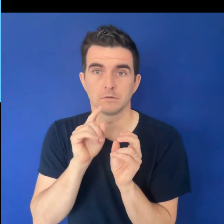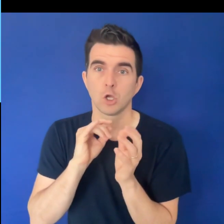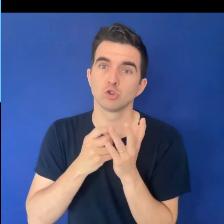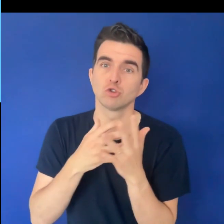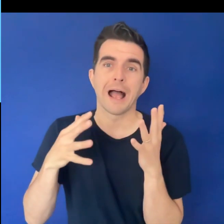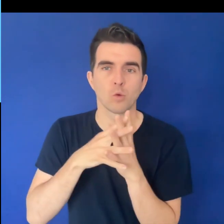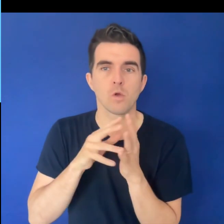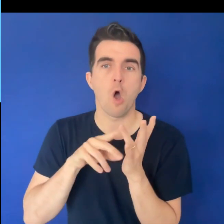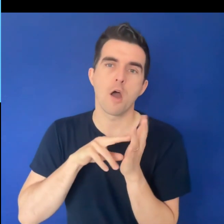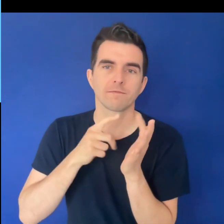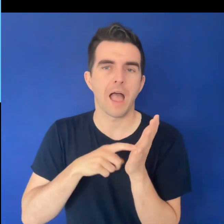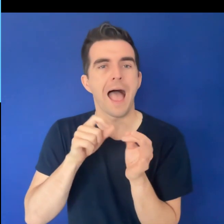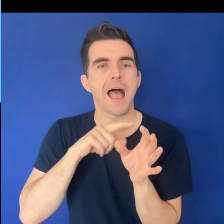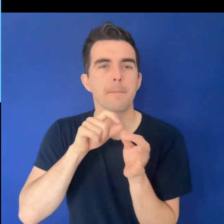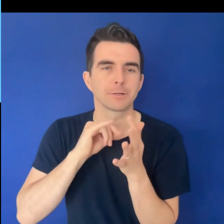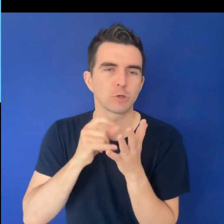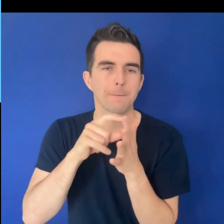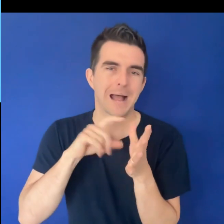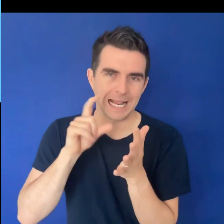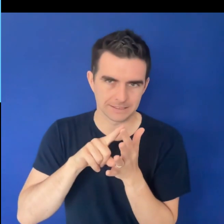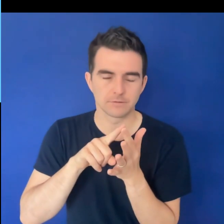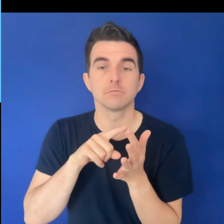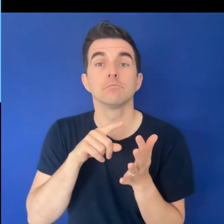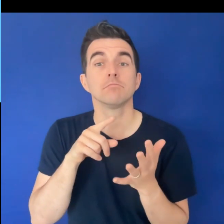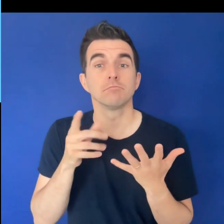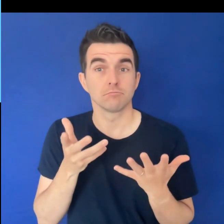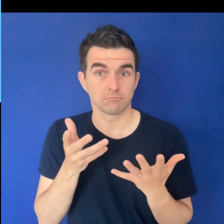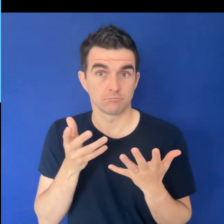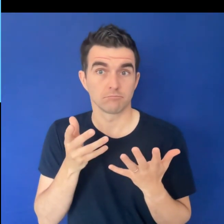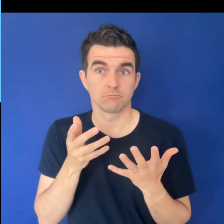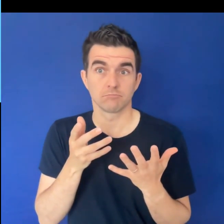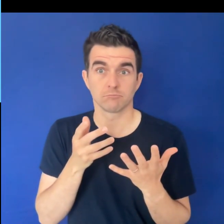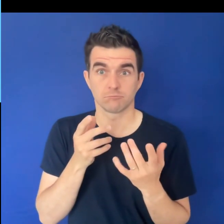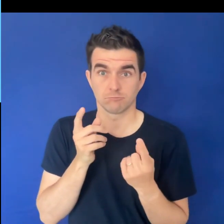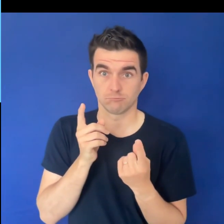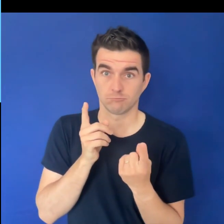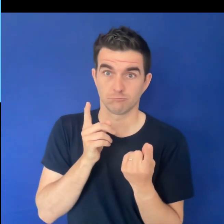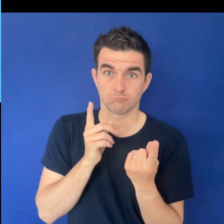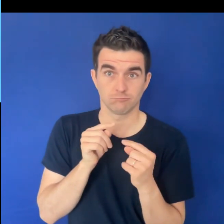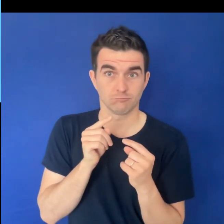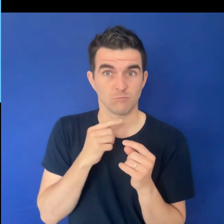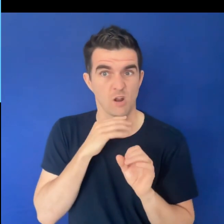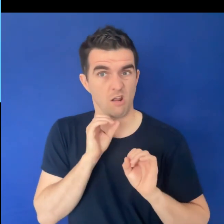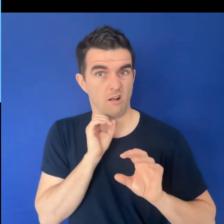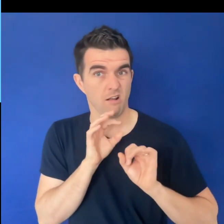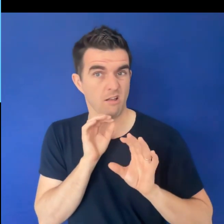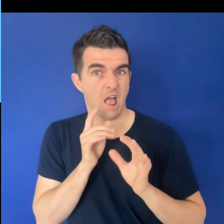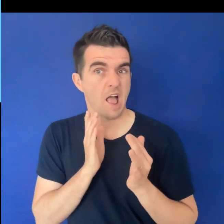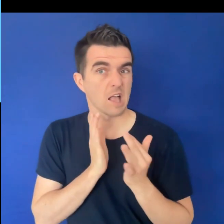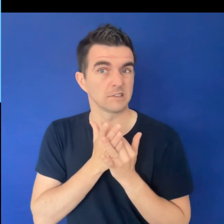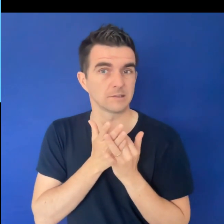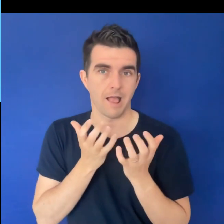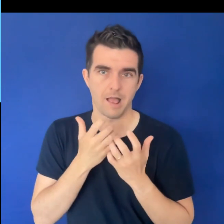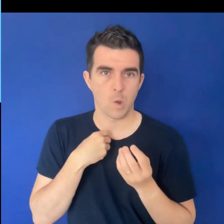accessibility technology that we've built into our games. I'll use our latest game, Penny Larceny, to demonstrate.